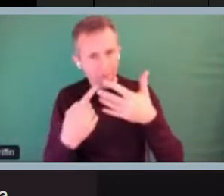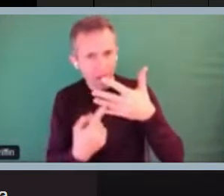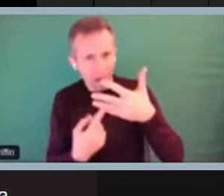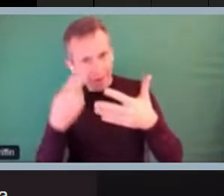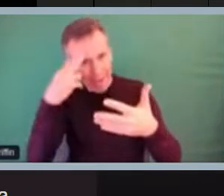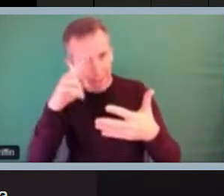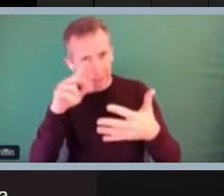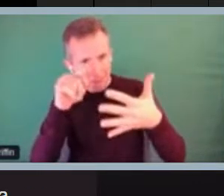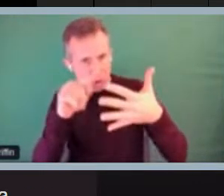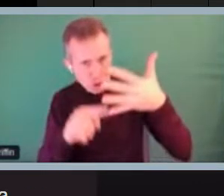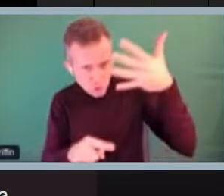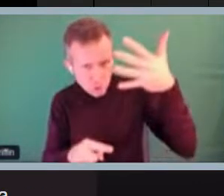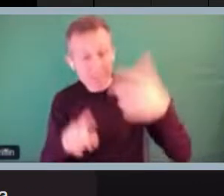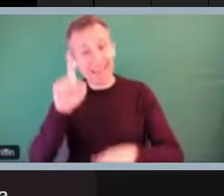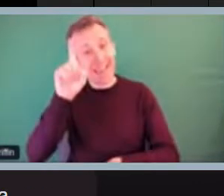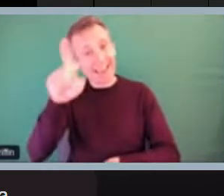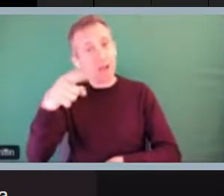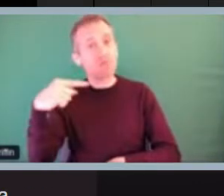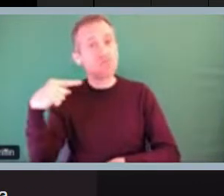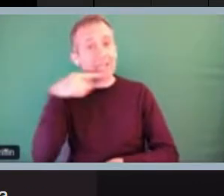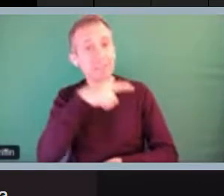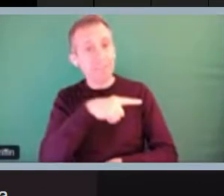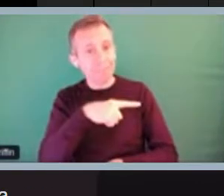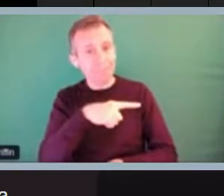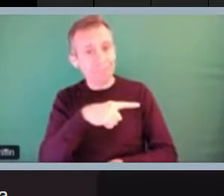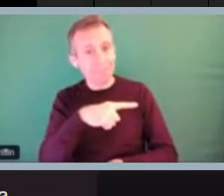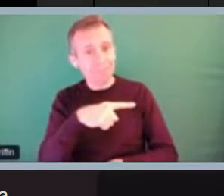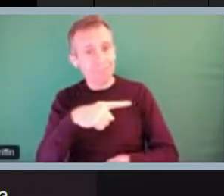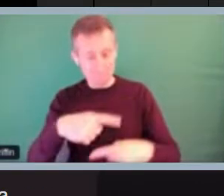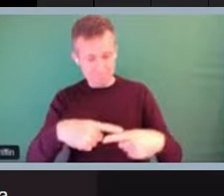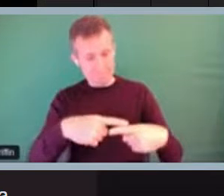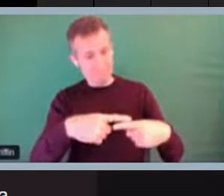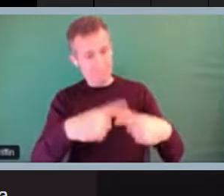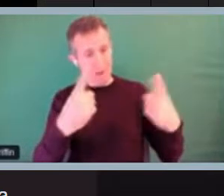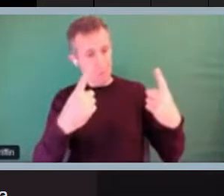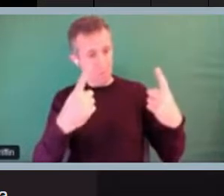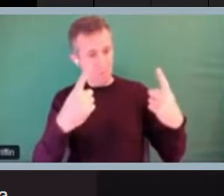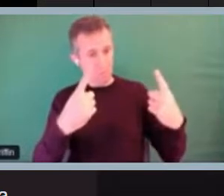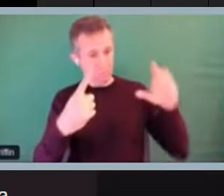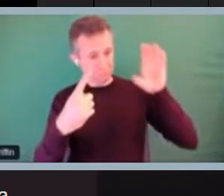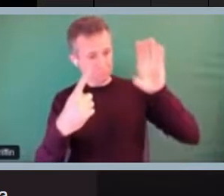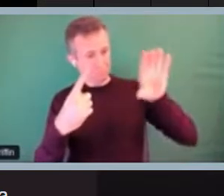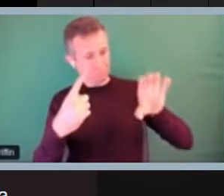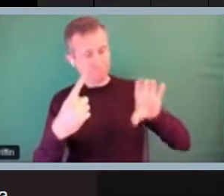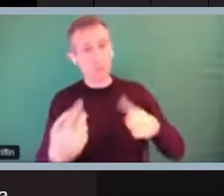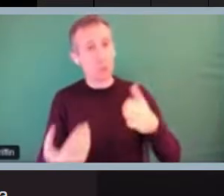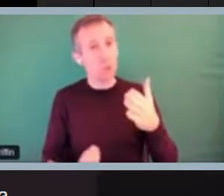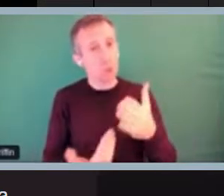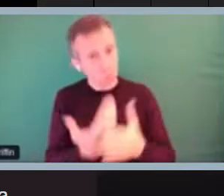Then as I select the Randomize button, it's going to give me a whole set of new choices from there.